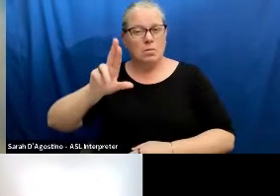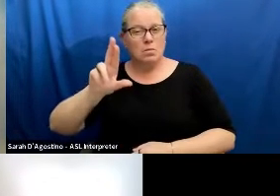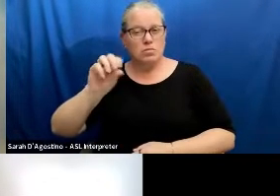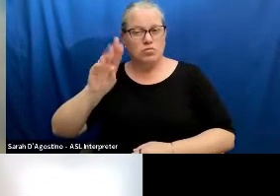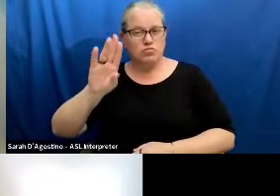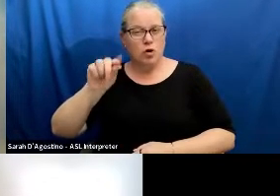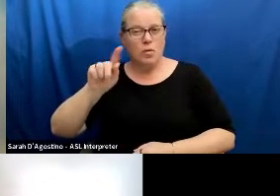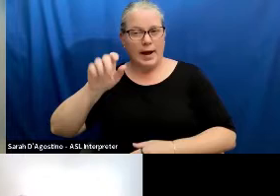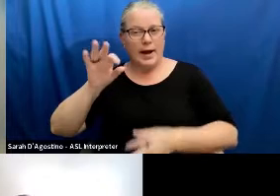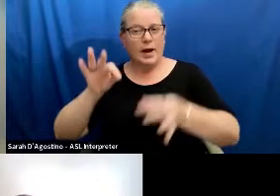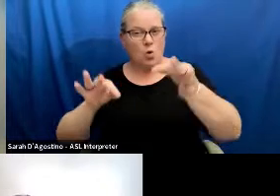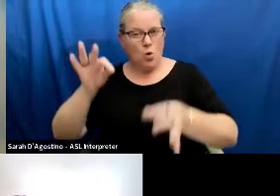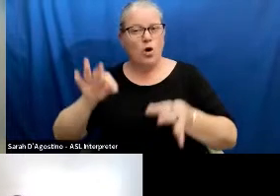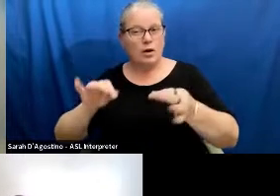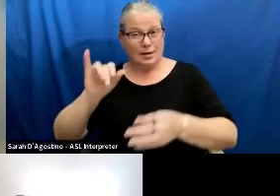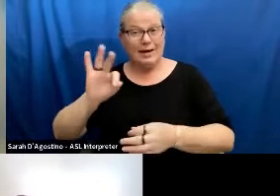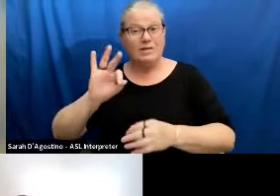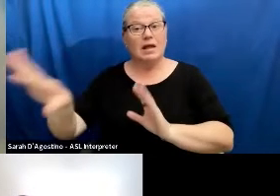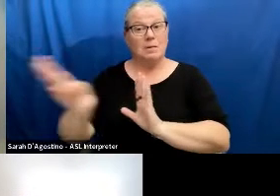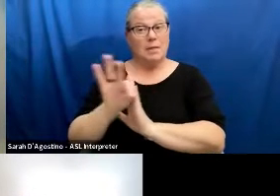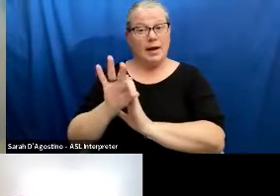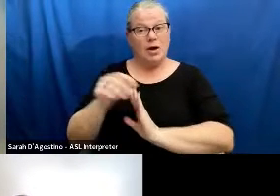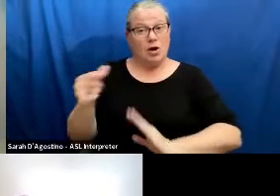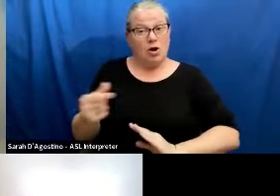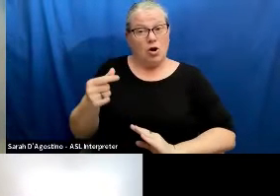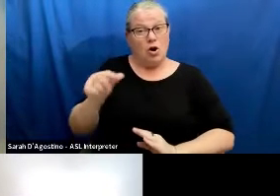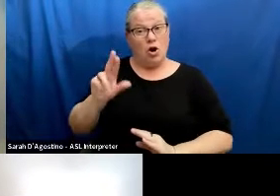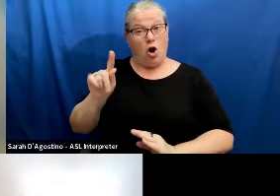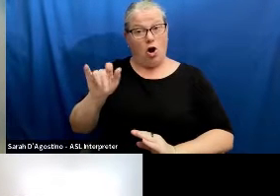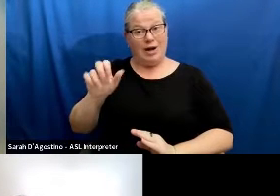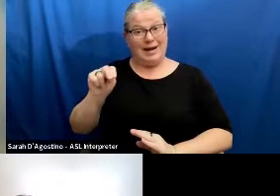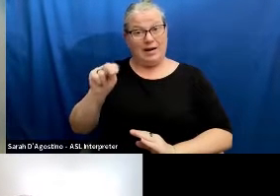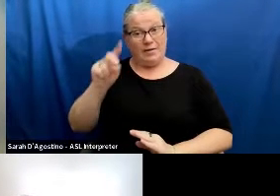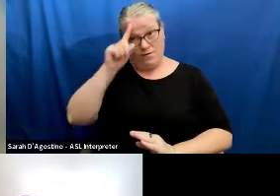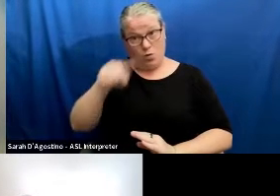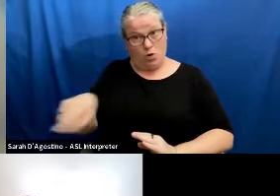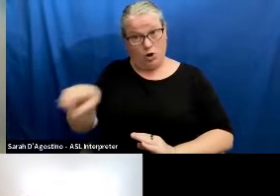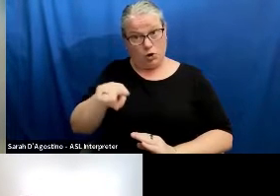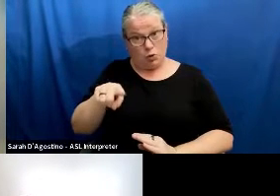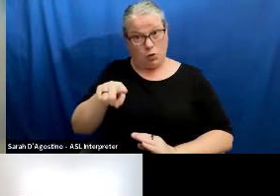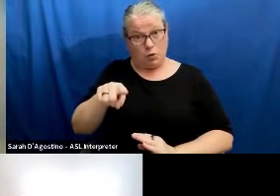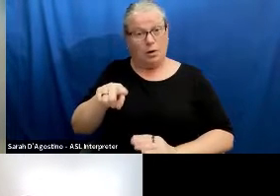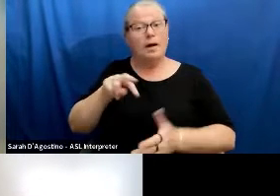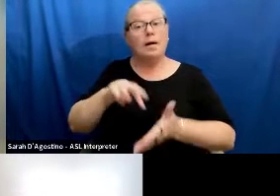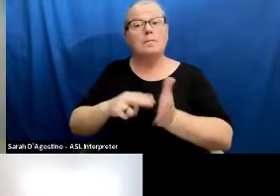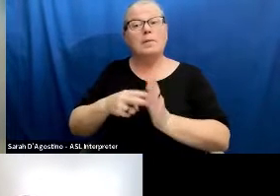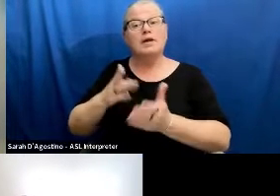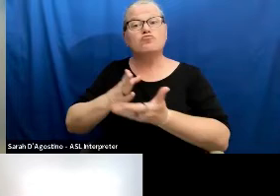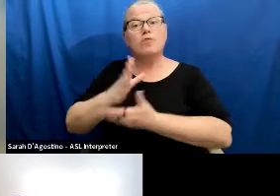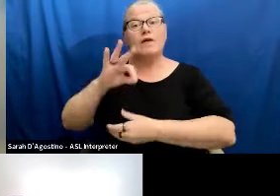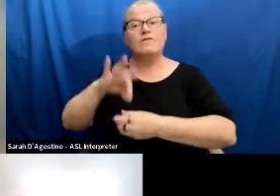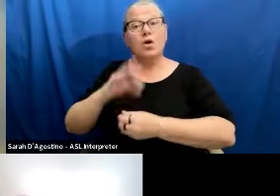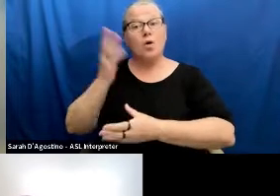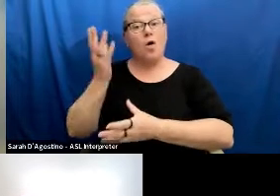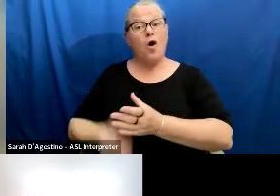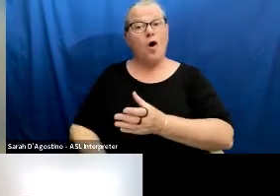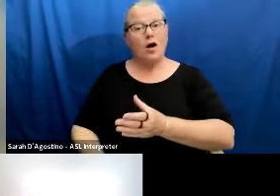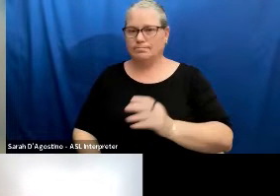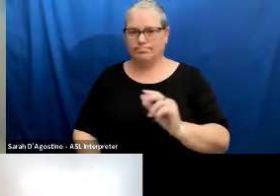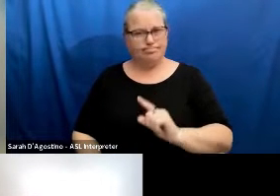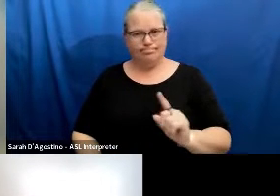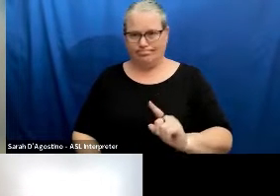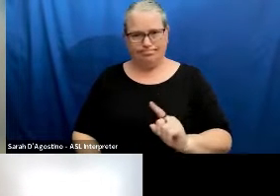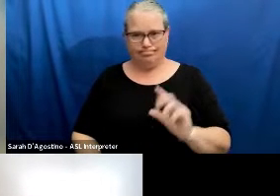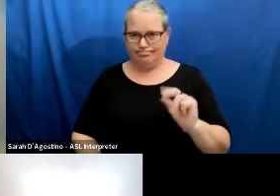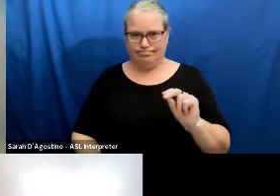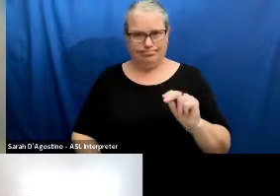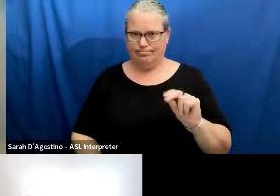do not automatically take away your right to vote a lot of people think that those who have a